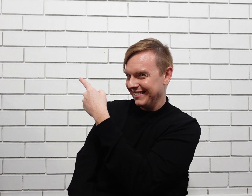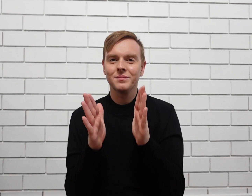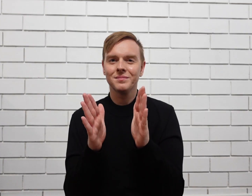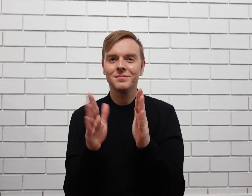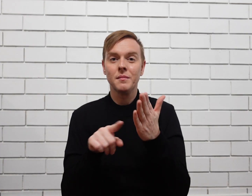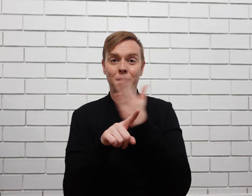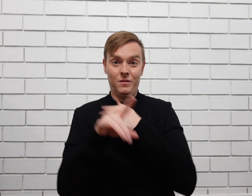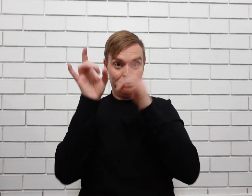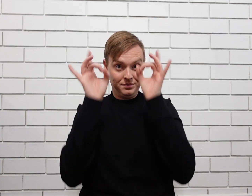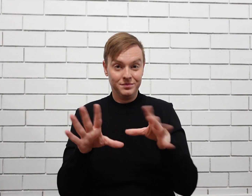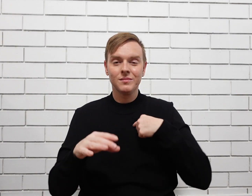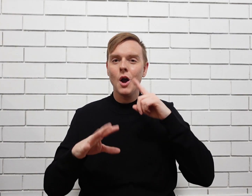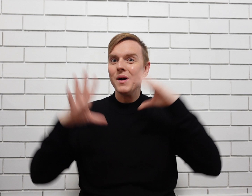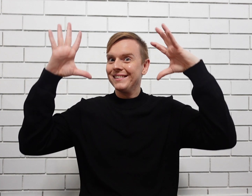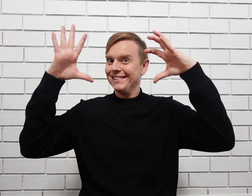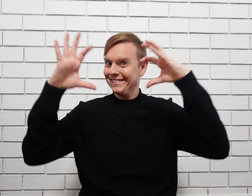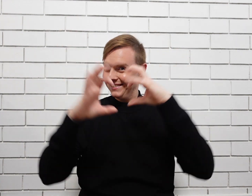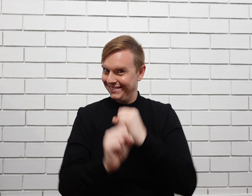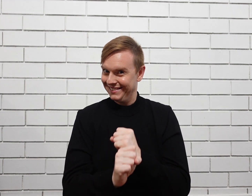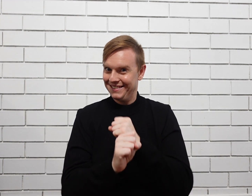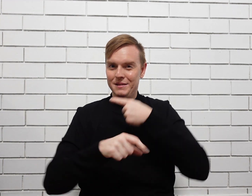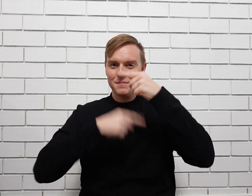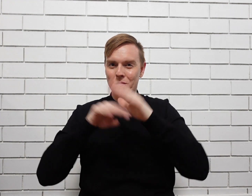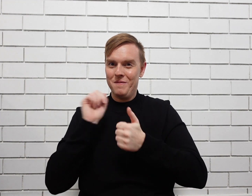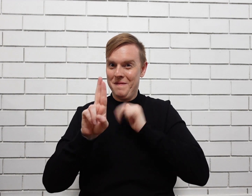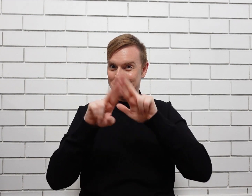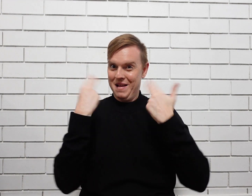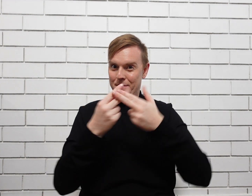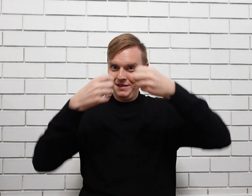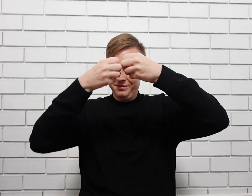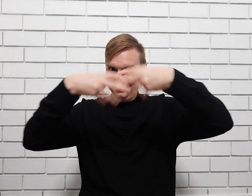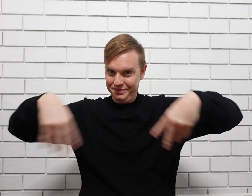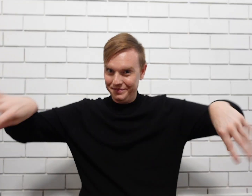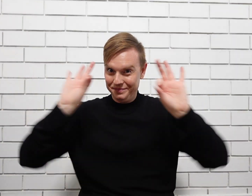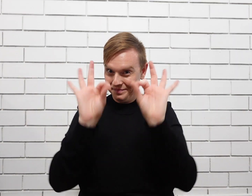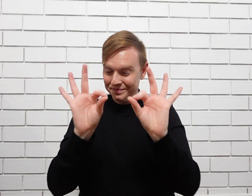Before I start, I will be explaining about my family's tree.